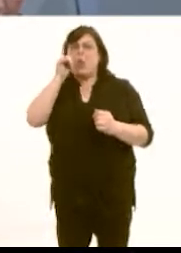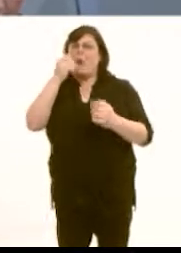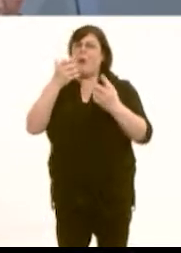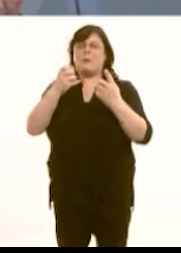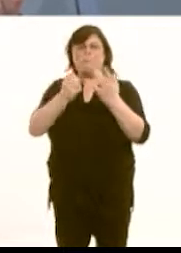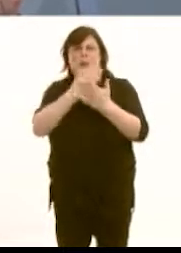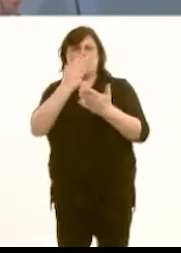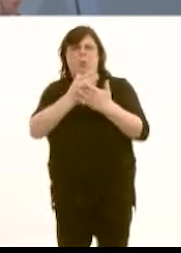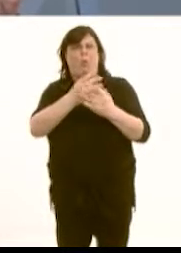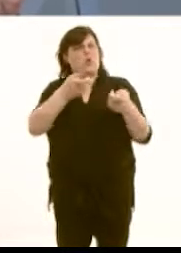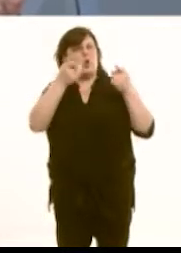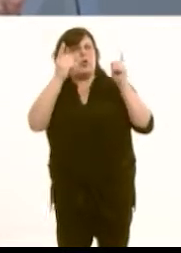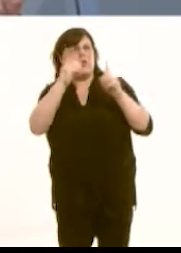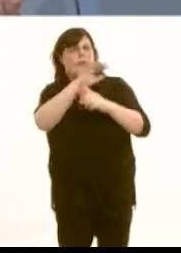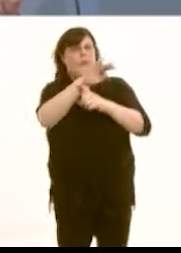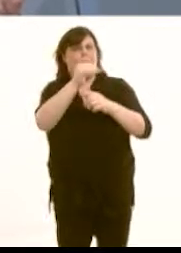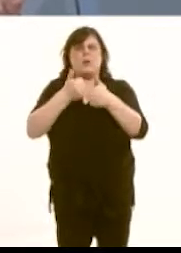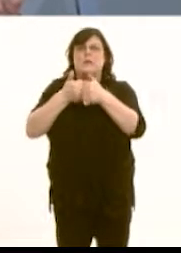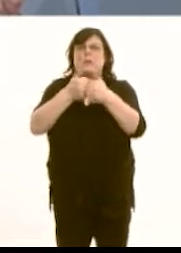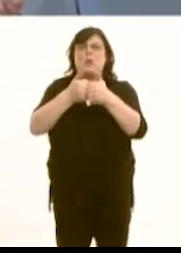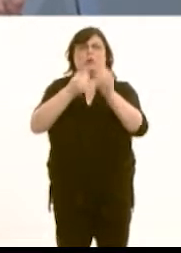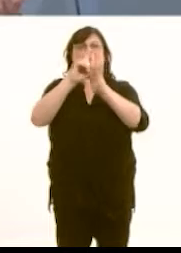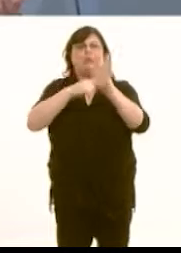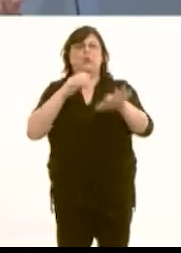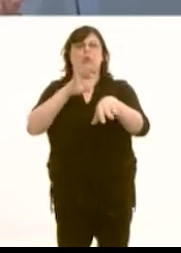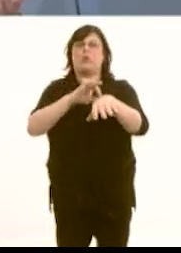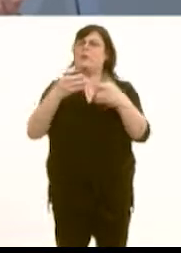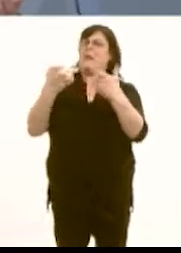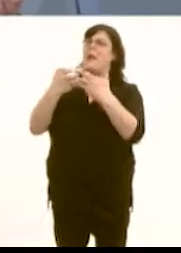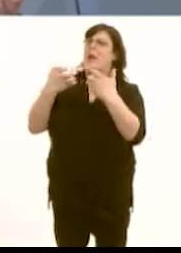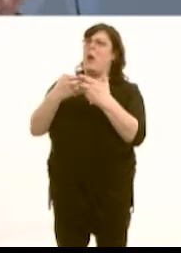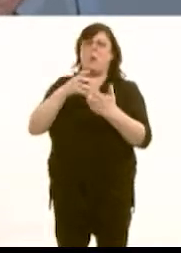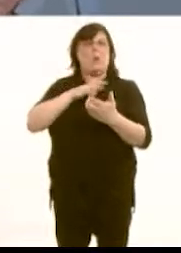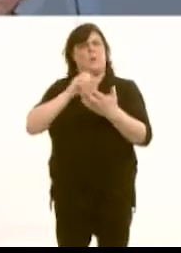to support junior doctors in A&E departments to make sure that we get on top of this situation?